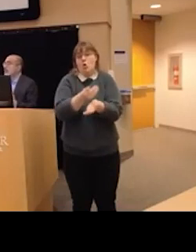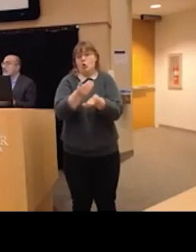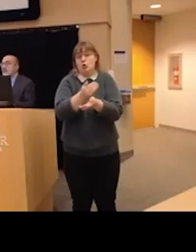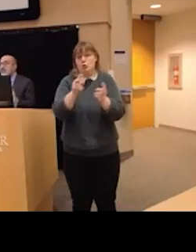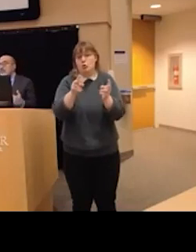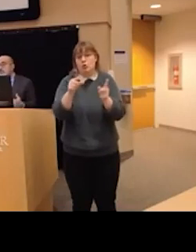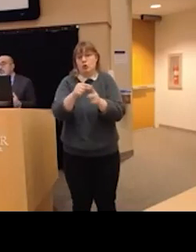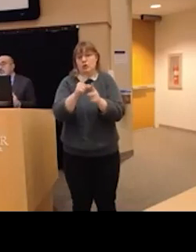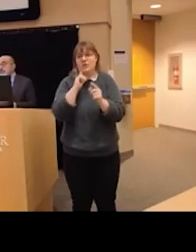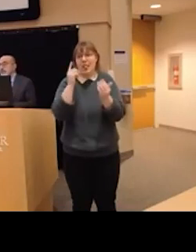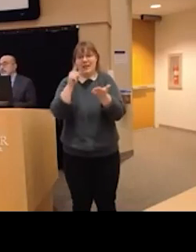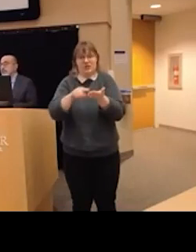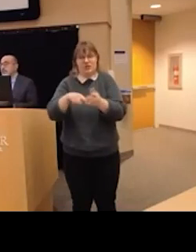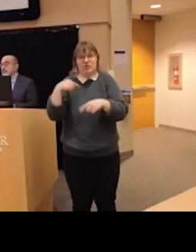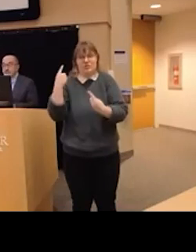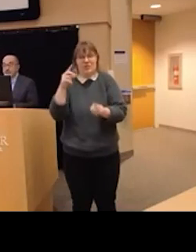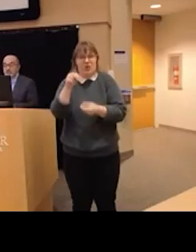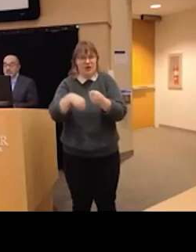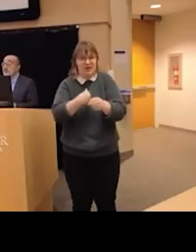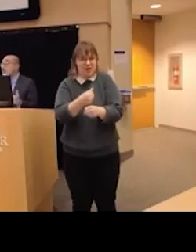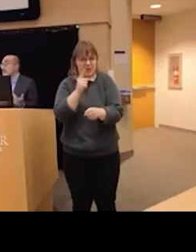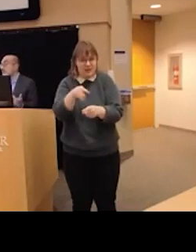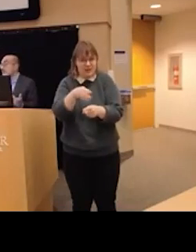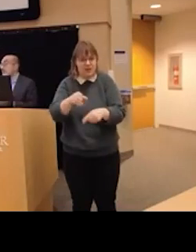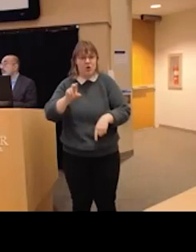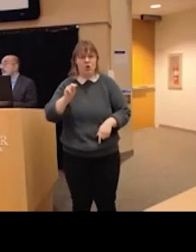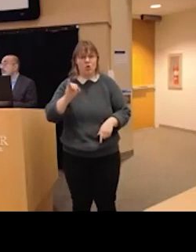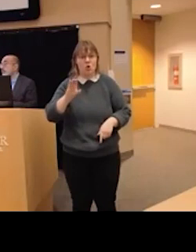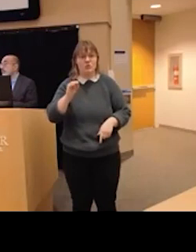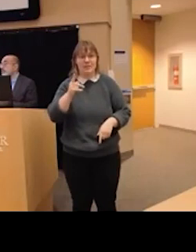um lots of the research that's gone on the past 30 years in this field is noplastic pain which refers